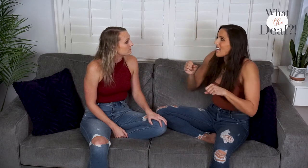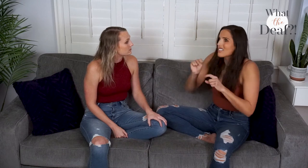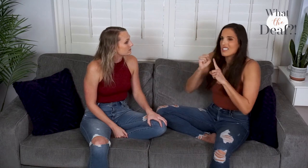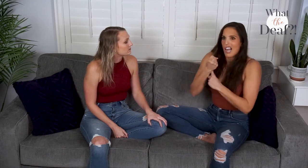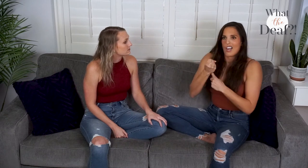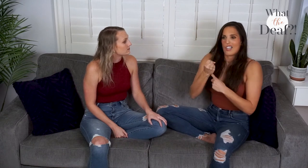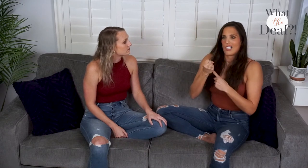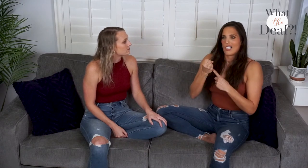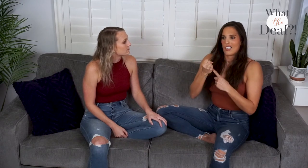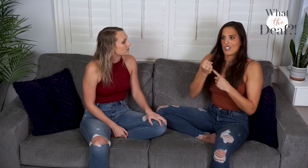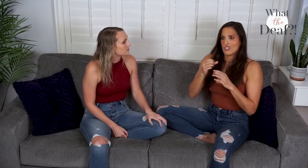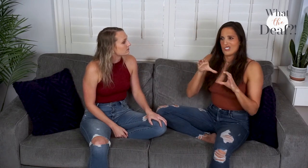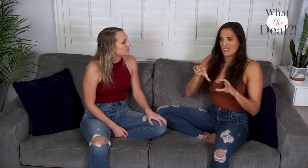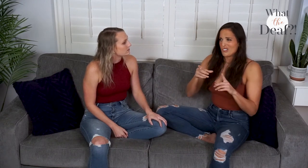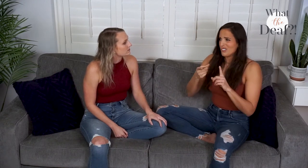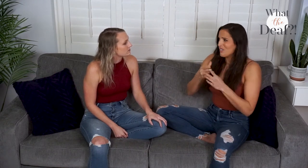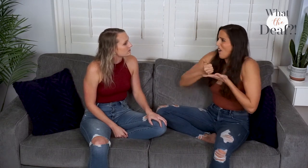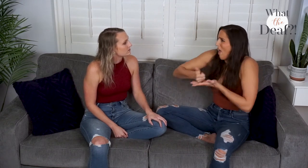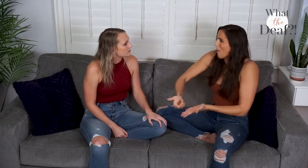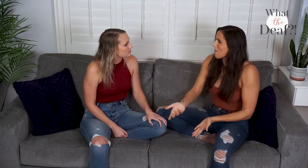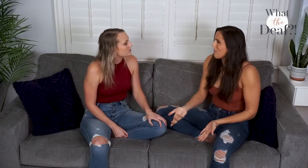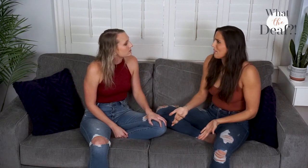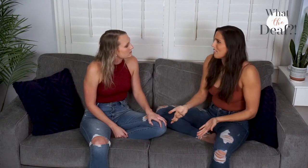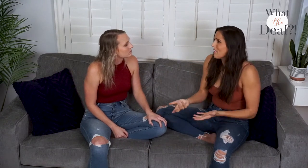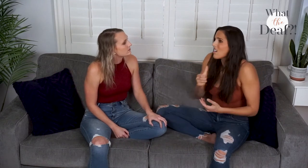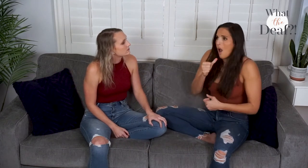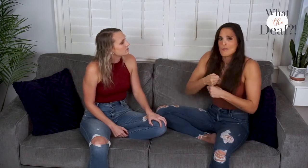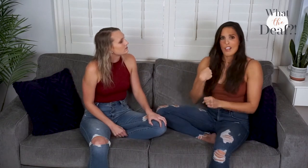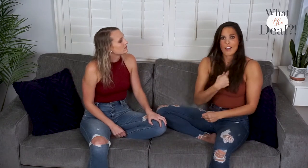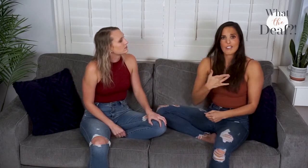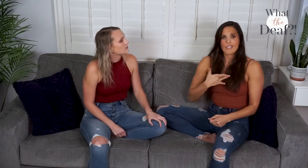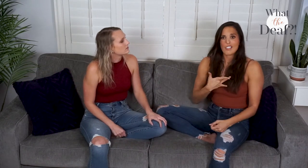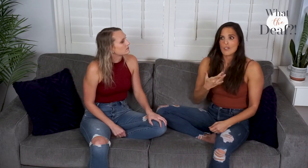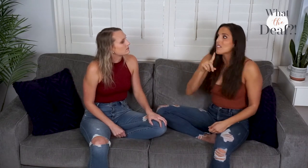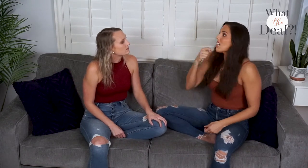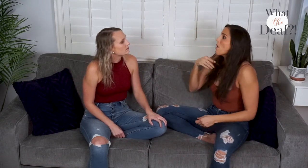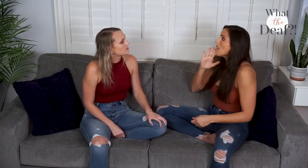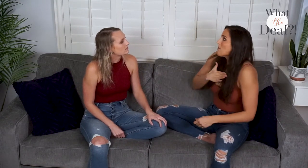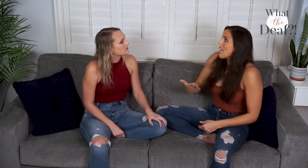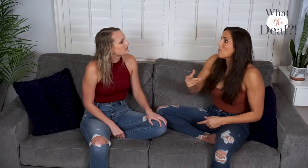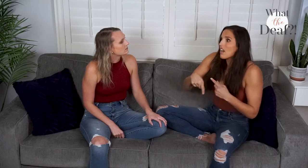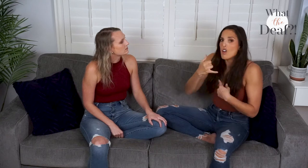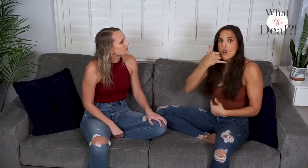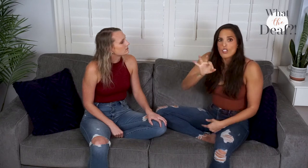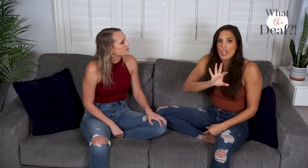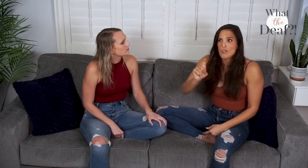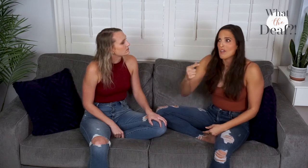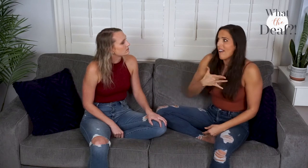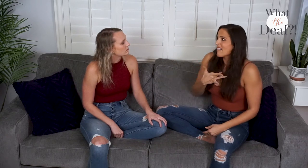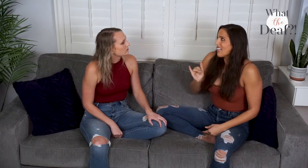What can society do to help? Yeah. And not make us feel– ‘cause I’ll admit, ‘cause when I called 911,